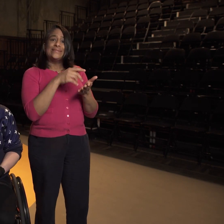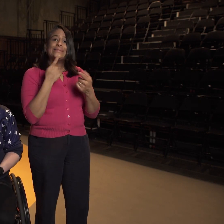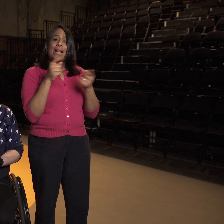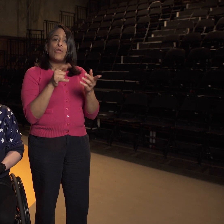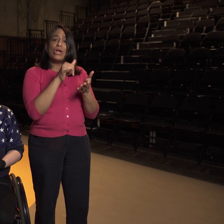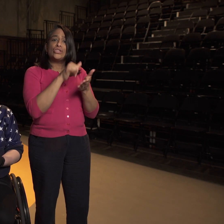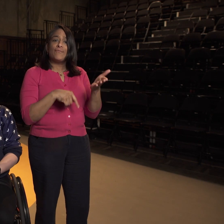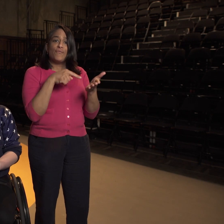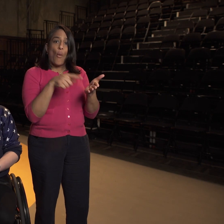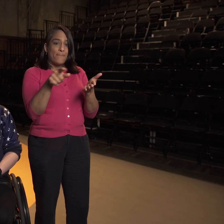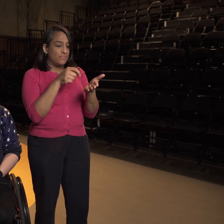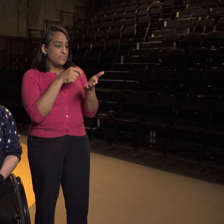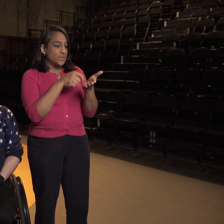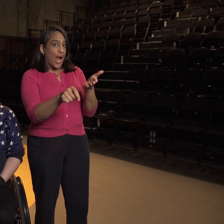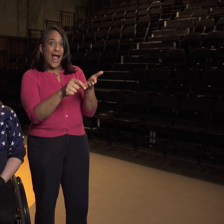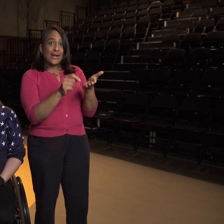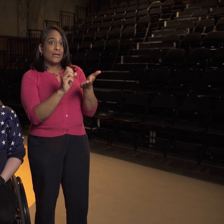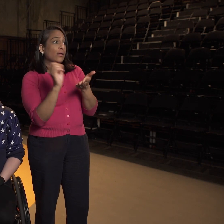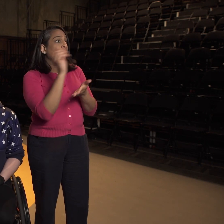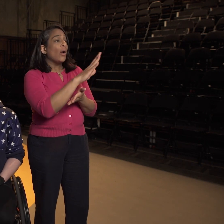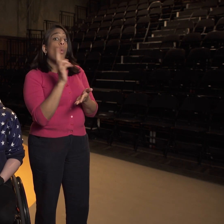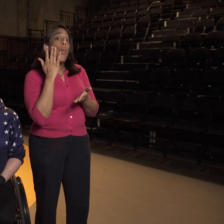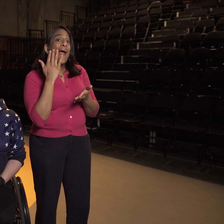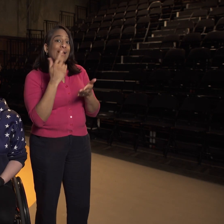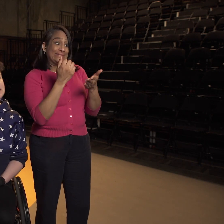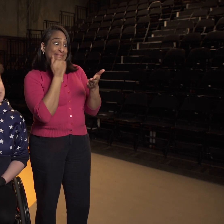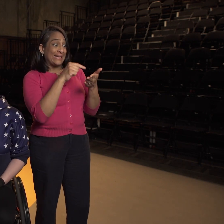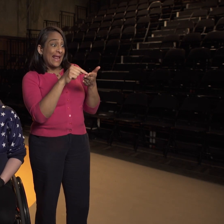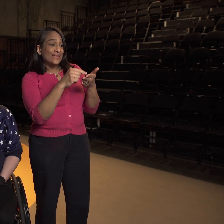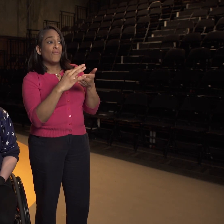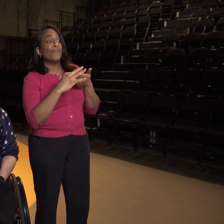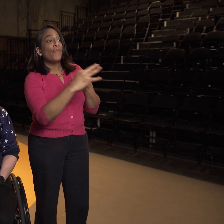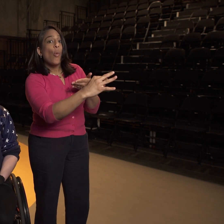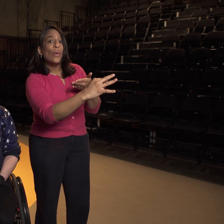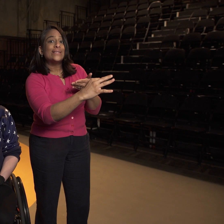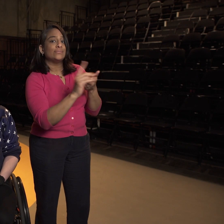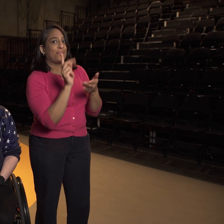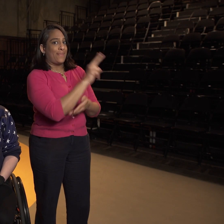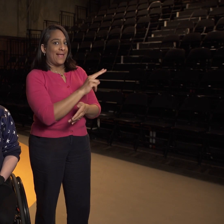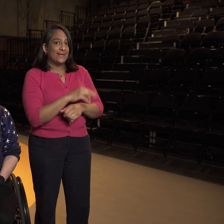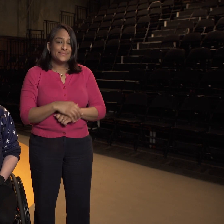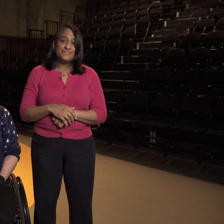within four weeks of the date of the offer. sausage, table tennis